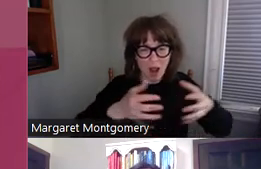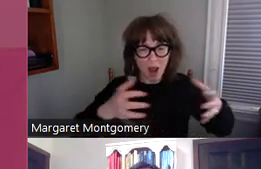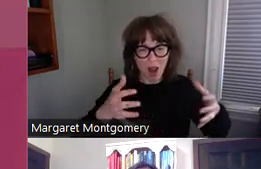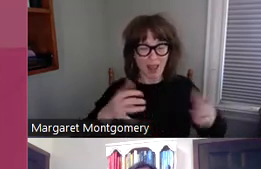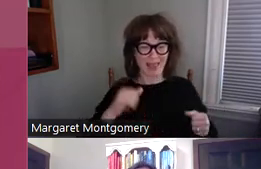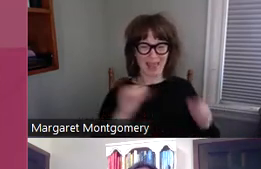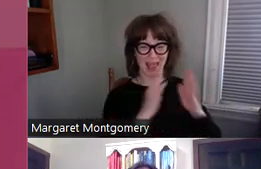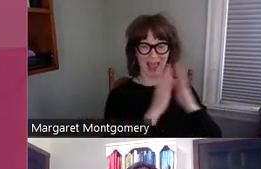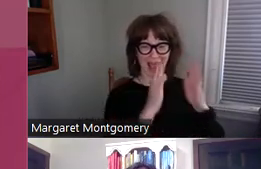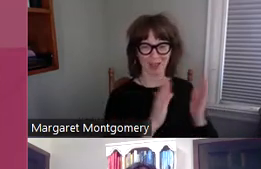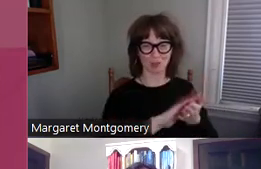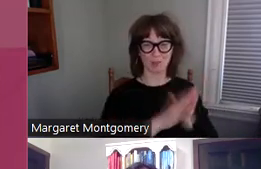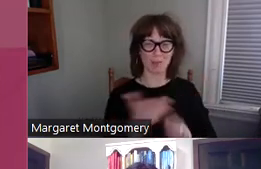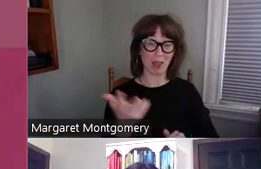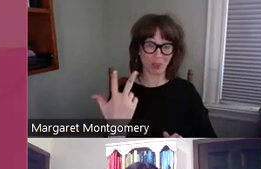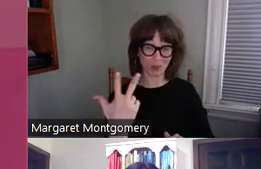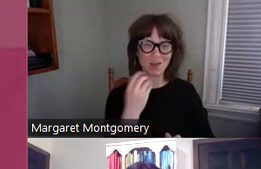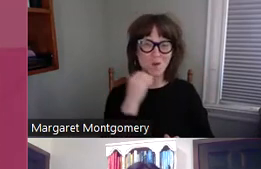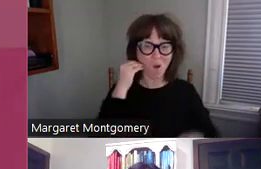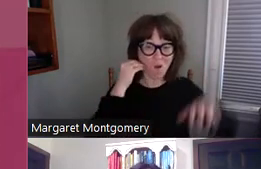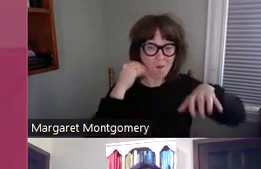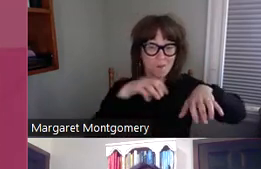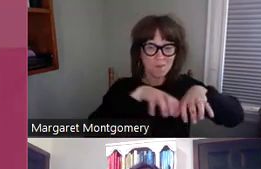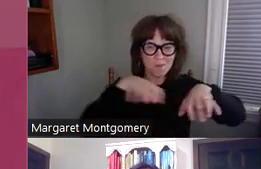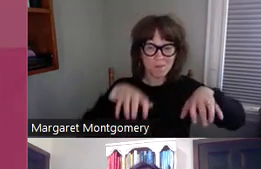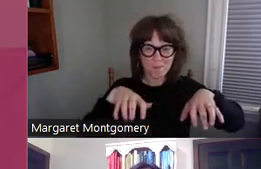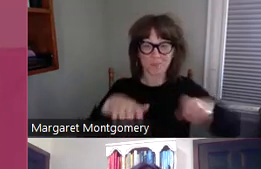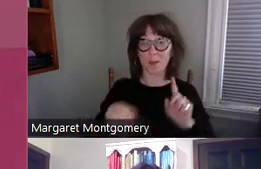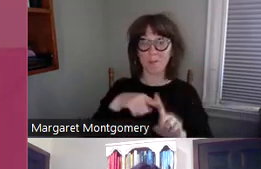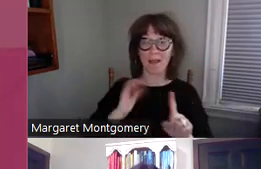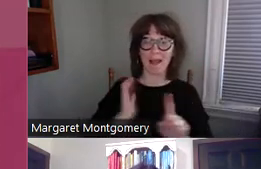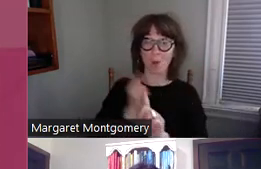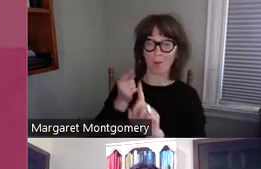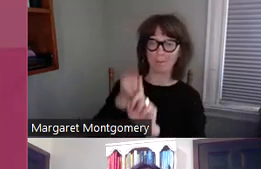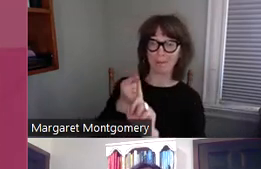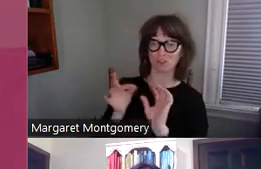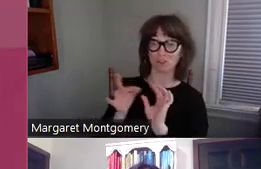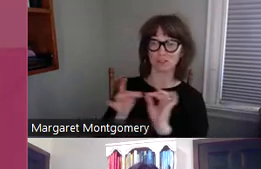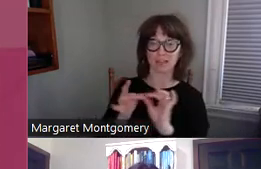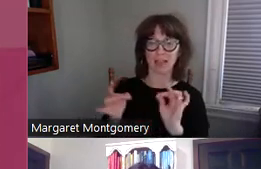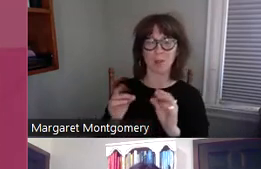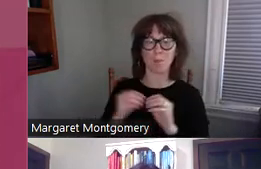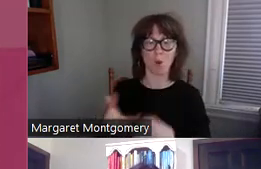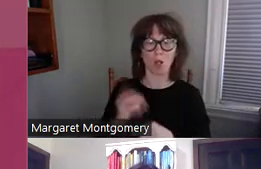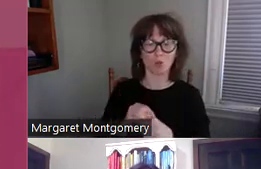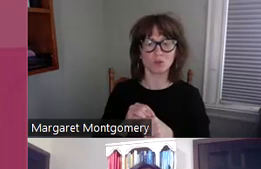homes, and we have updated our mission statement to 12:03:35 better reflect what it is we believe we do, which is to walk with it to survivors